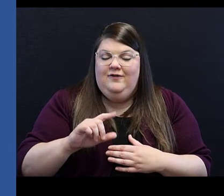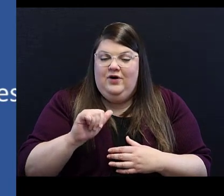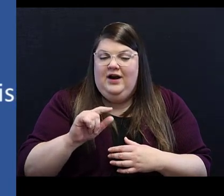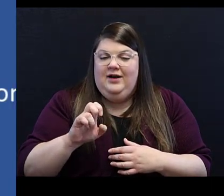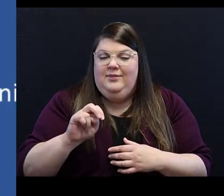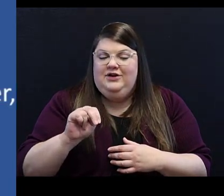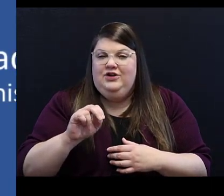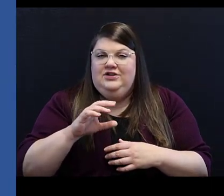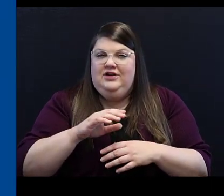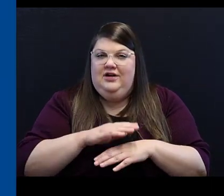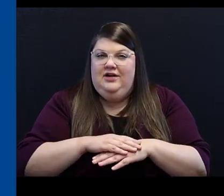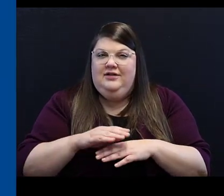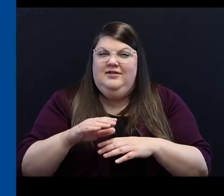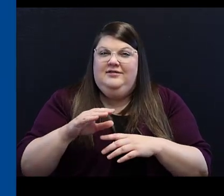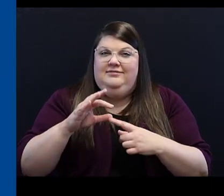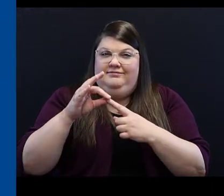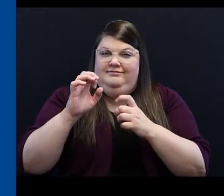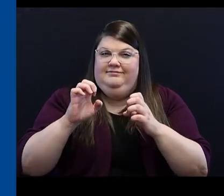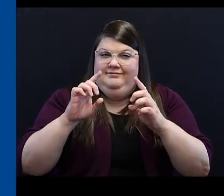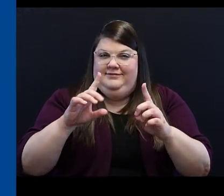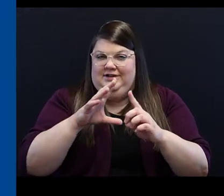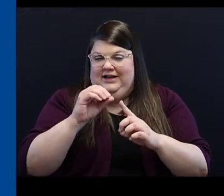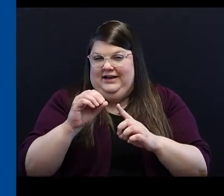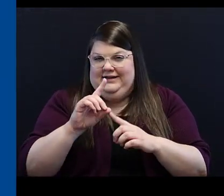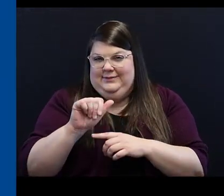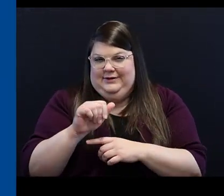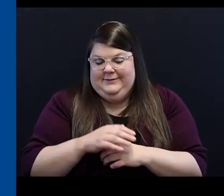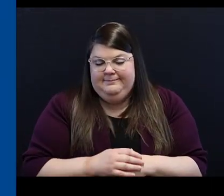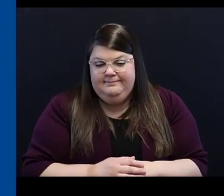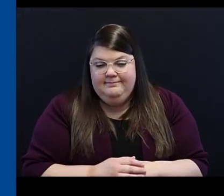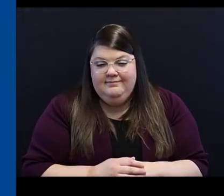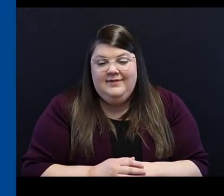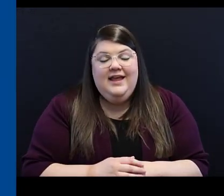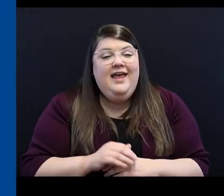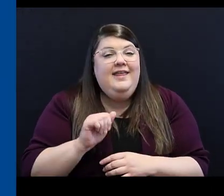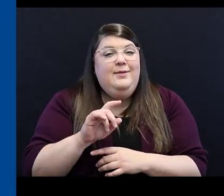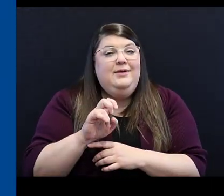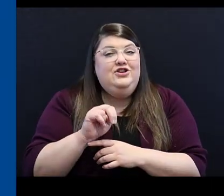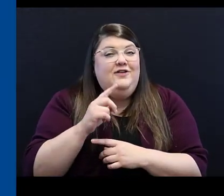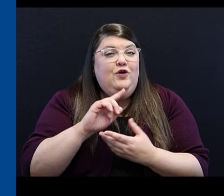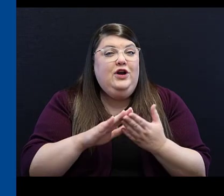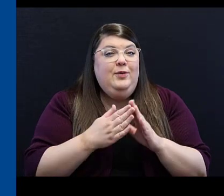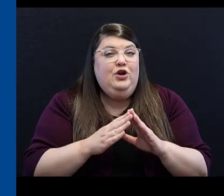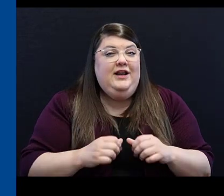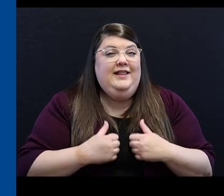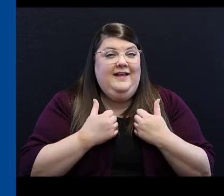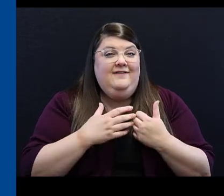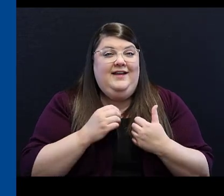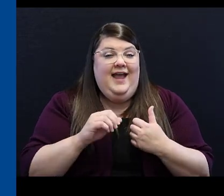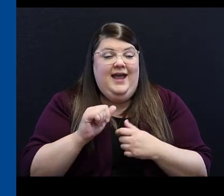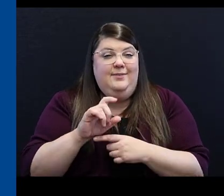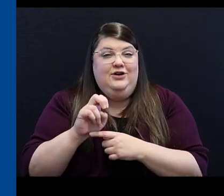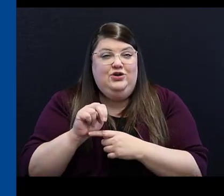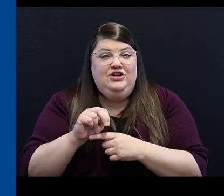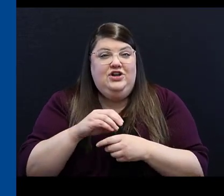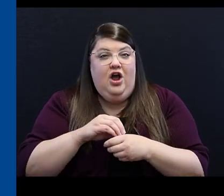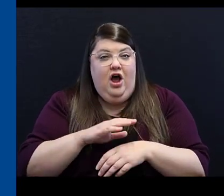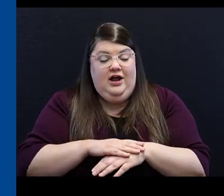Jill Jacobs: Thank you, Valerie. The Administration for Community Living and the Administration on Disabilities applauds